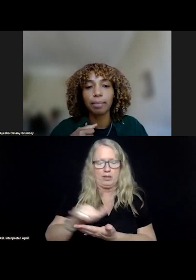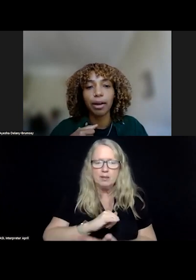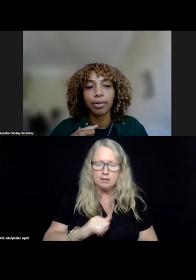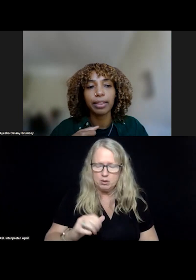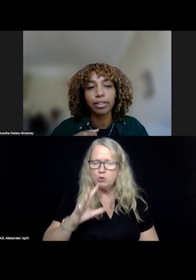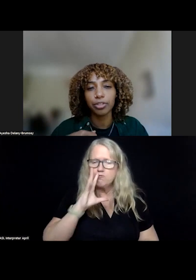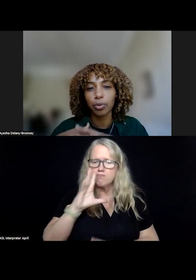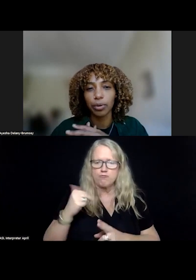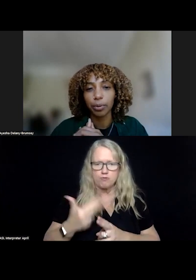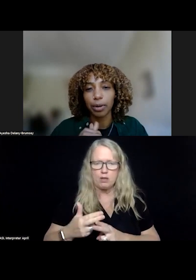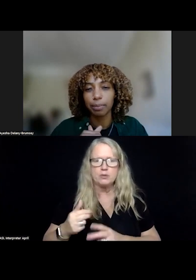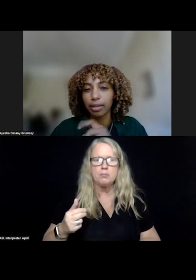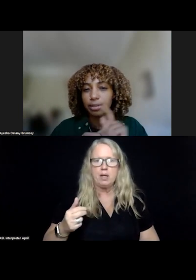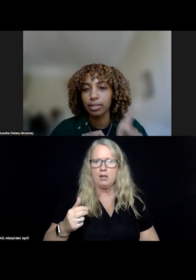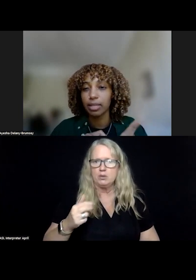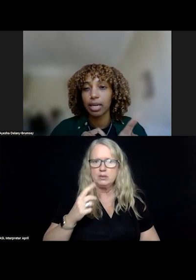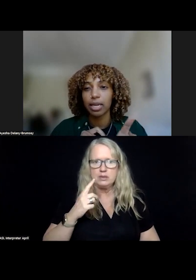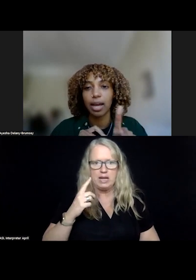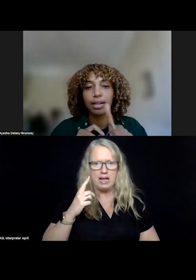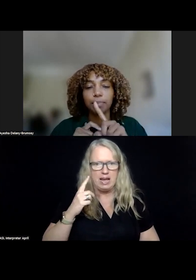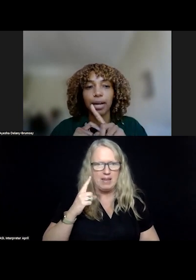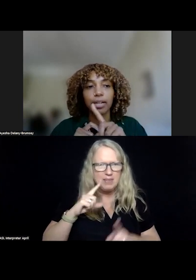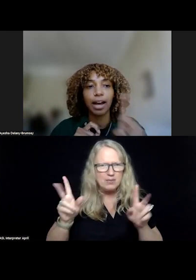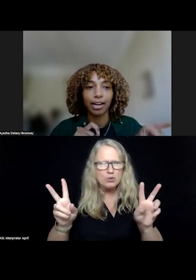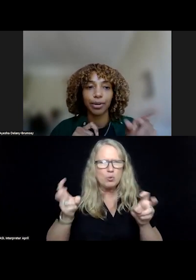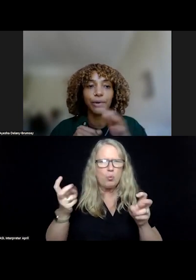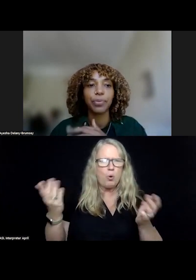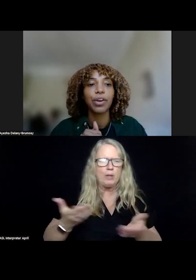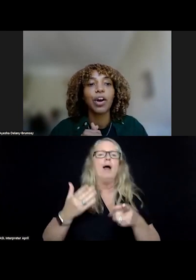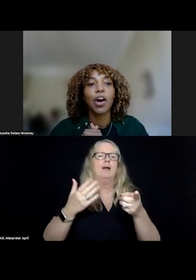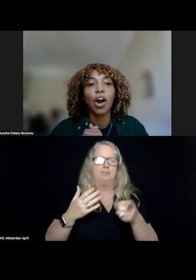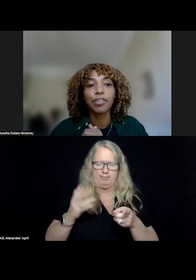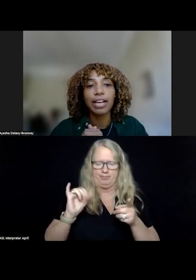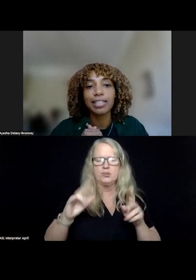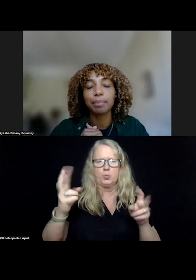ABOUT -- I THINK THERE IS A QUOTE HERE. I AM NOT SEEING IT YET. HERE WE GO. HARVARD HAS AN